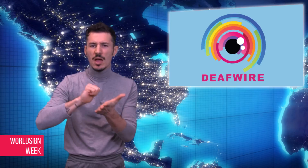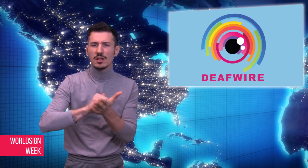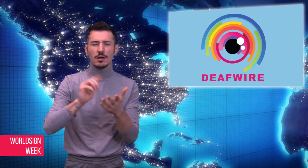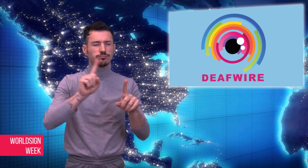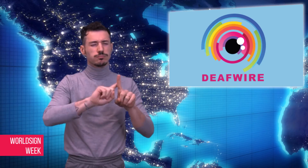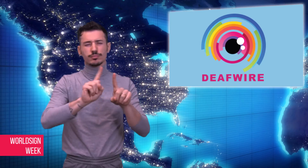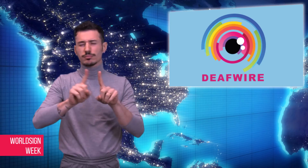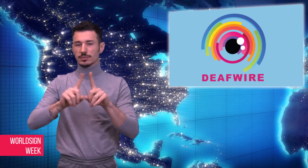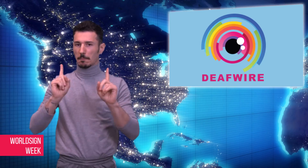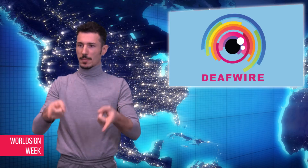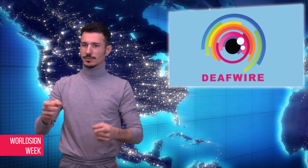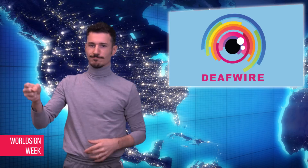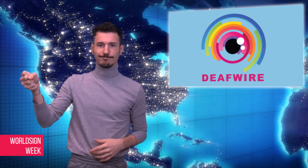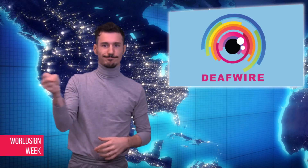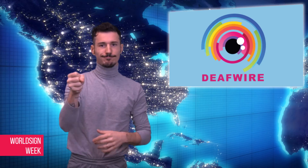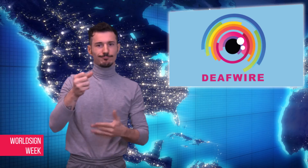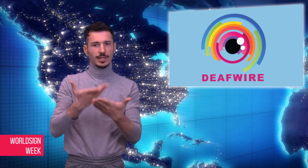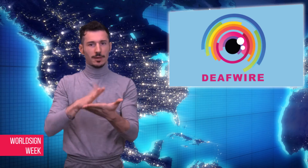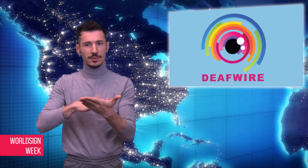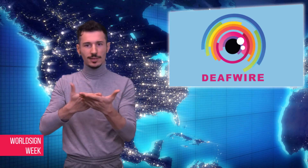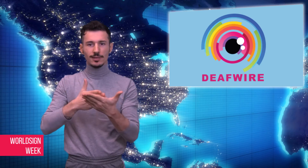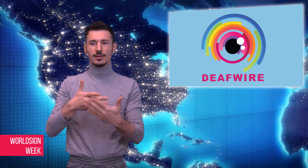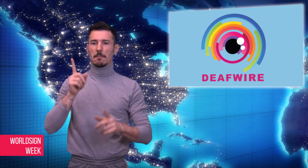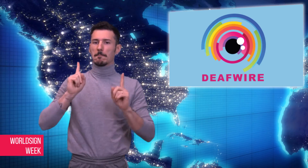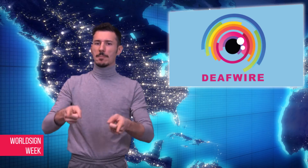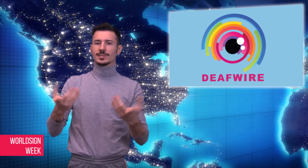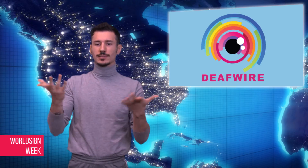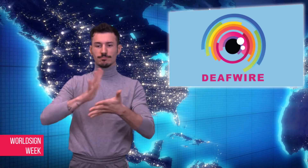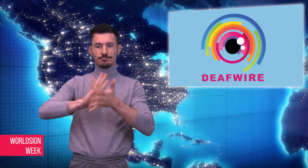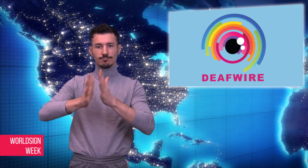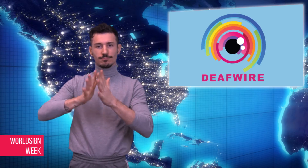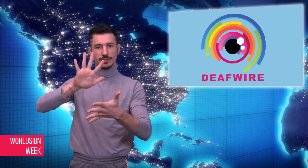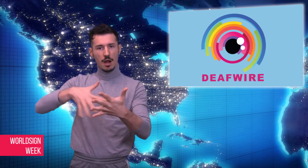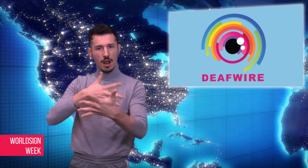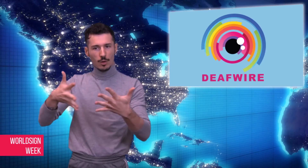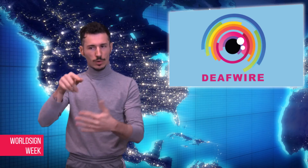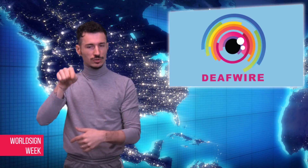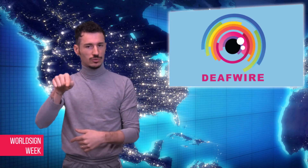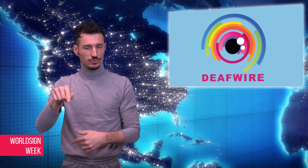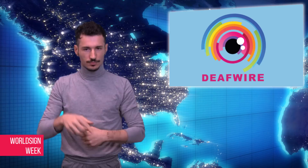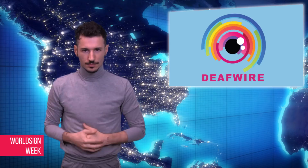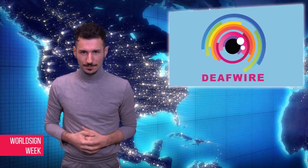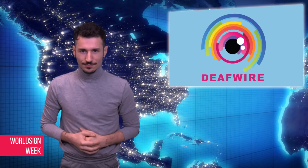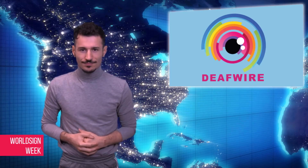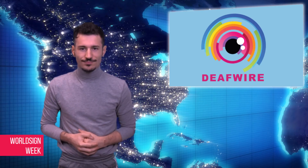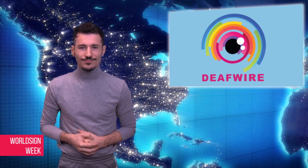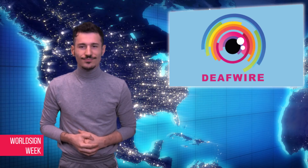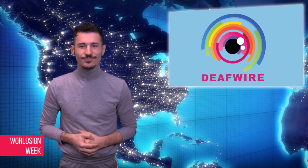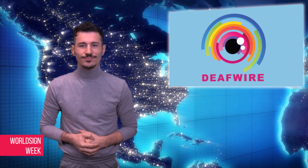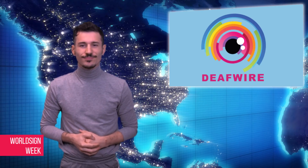at all hearings, proceedings, and government transactions,